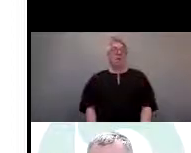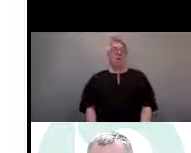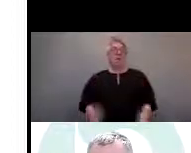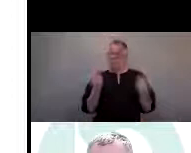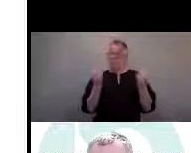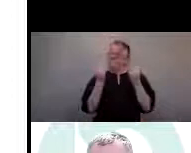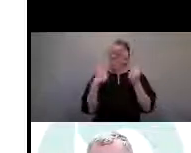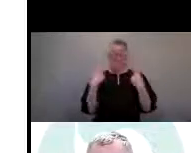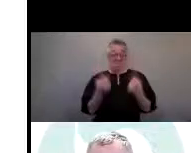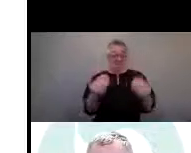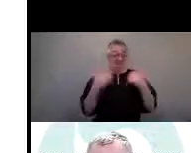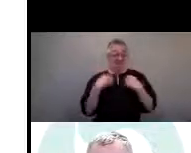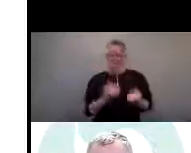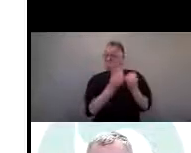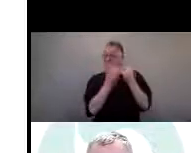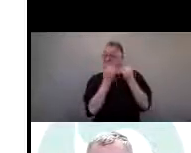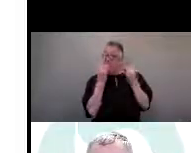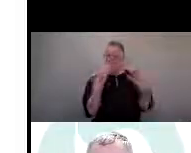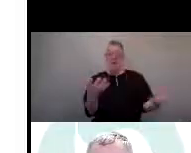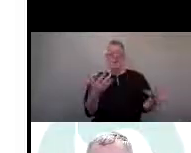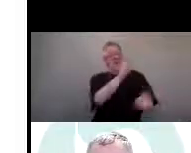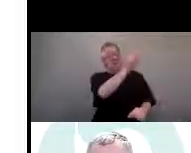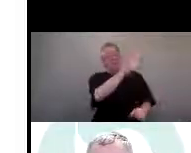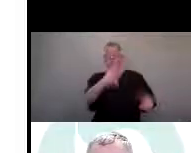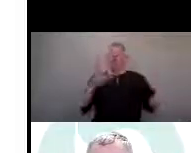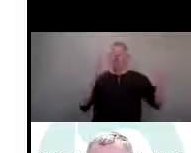implant, and how it can contribute to your